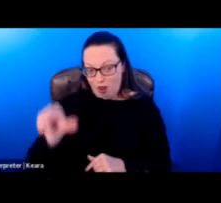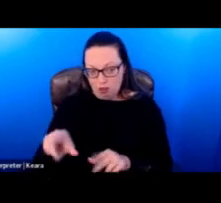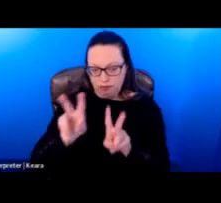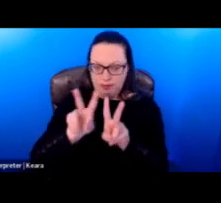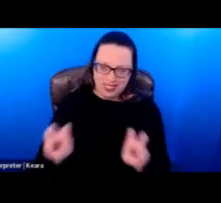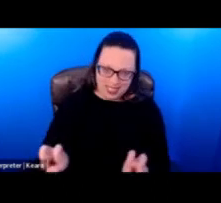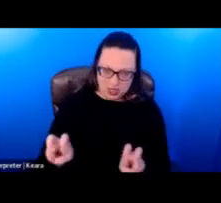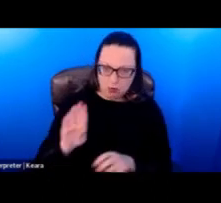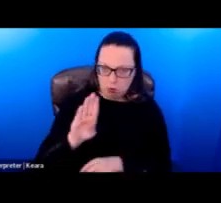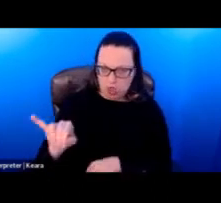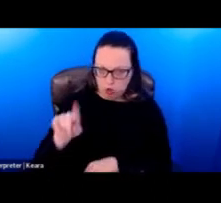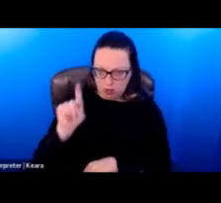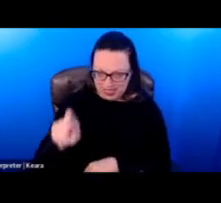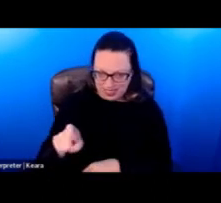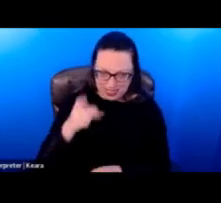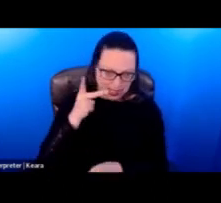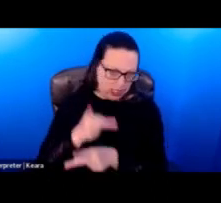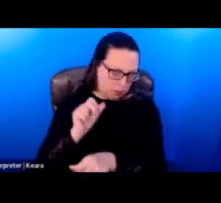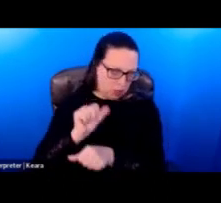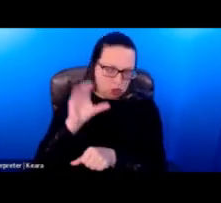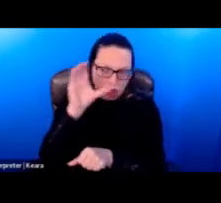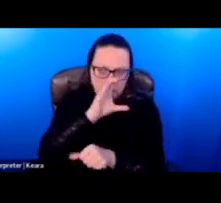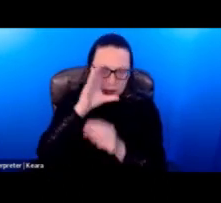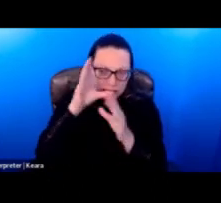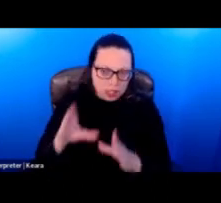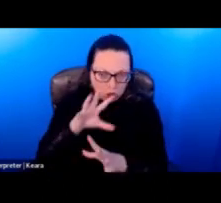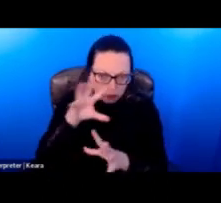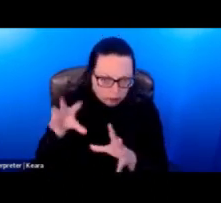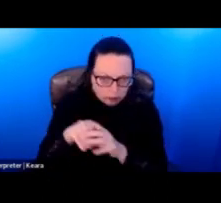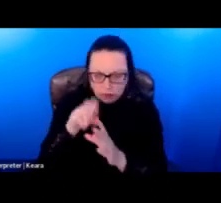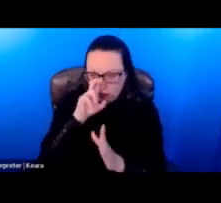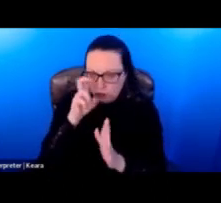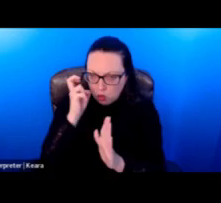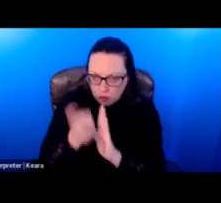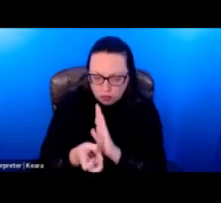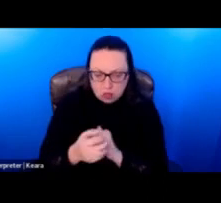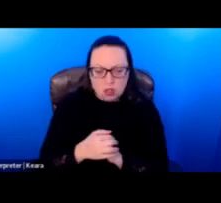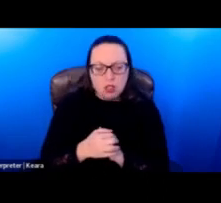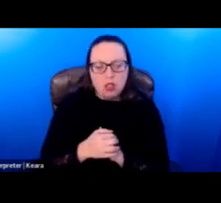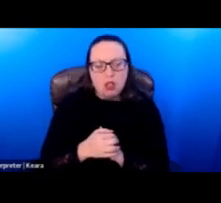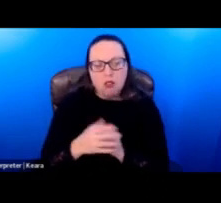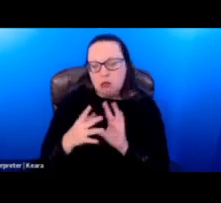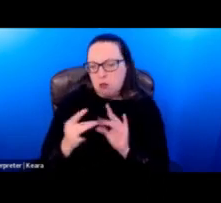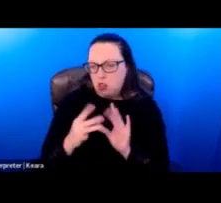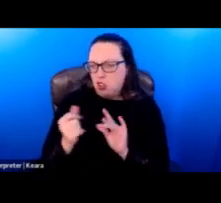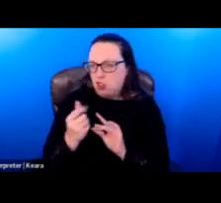Seeker Engaged, is as many few mentioned a few minutes ago, about the topic of assessment